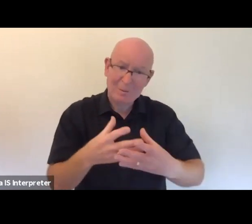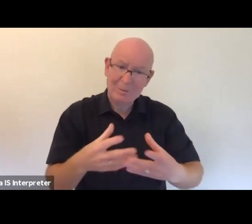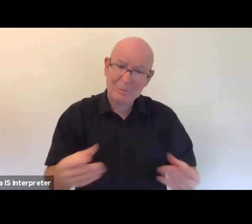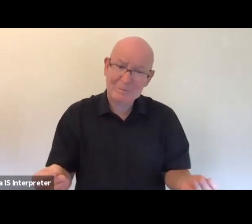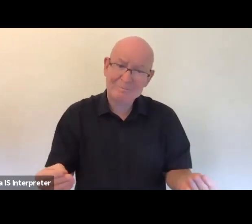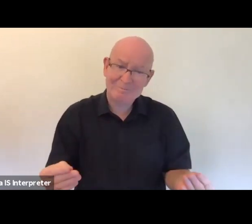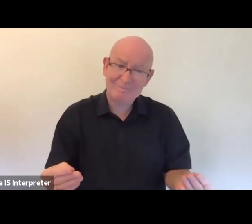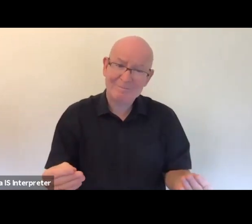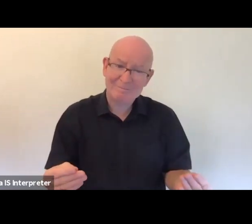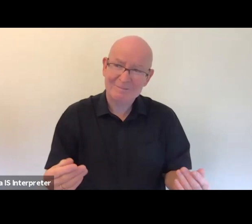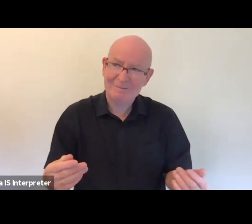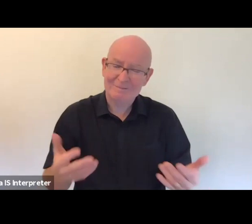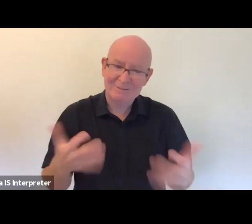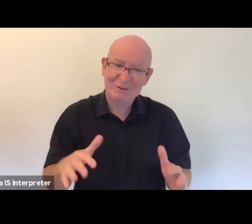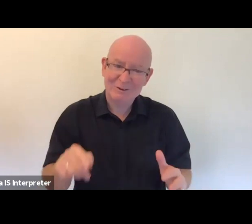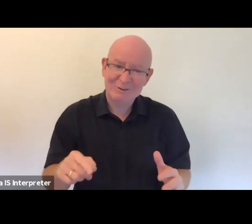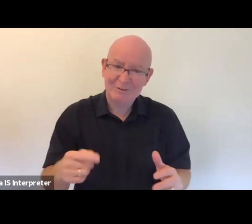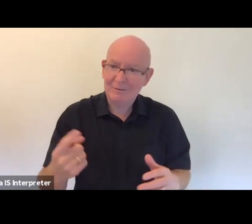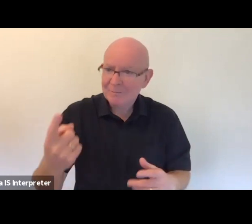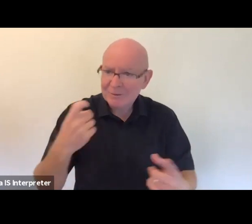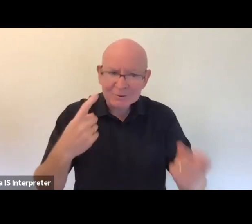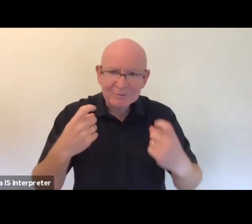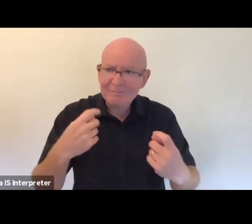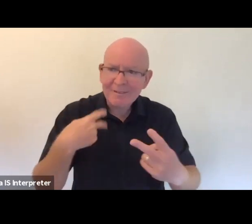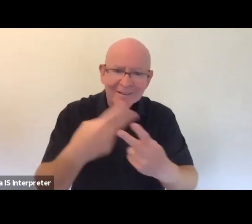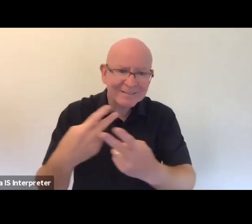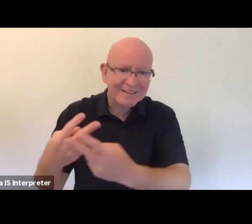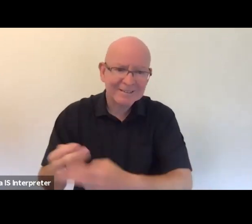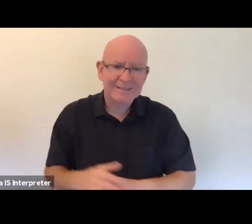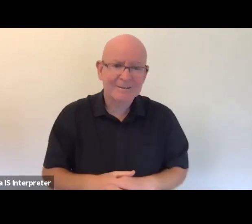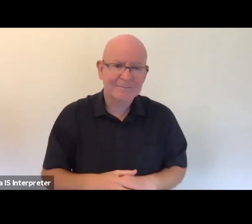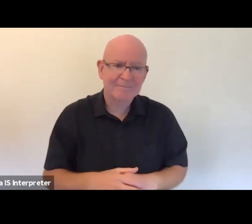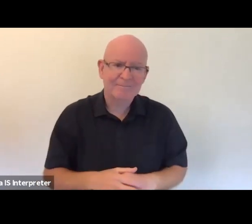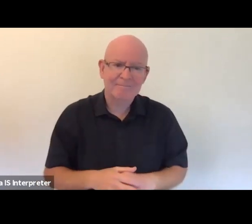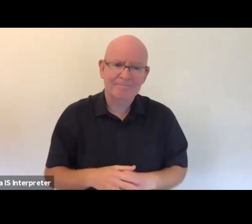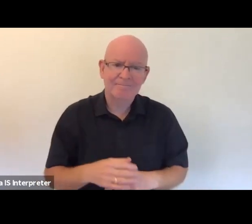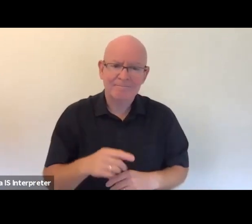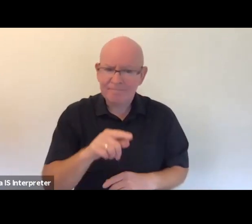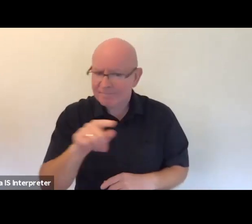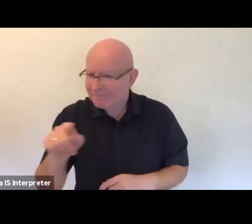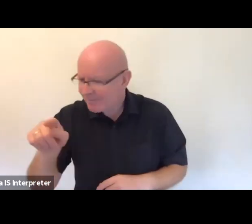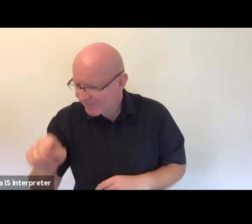I invite you all to also answer the post webinar survey and the link will appear in the chatbox shortly.